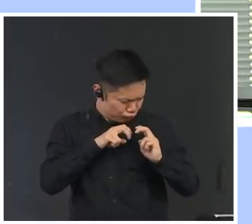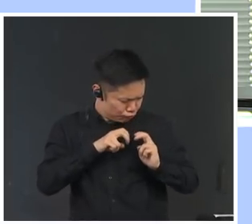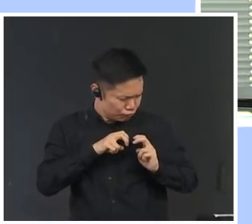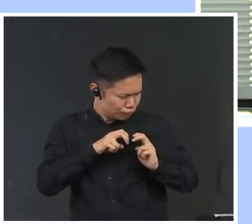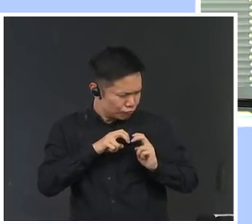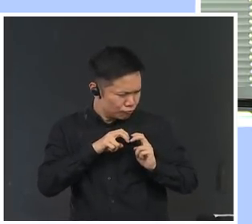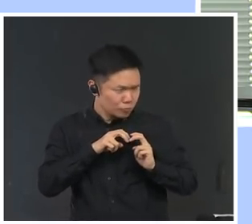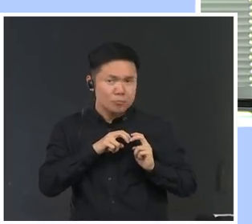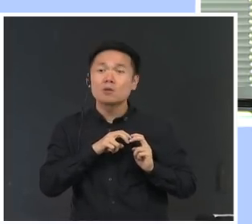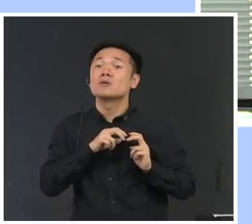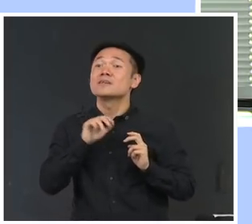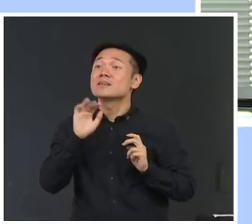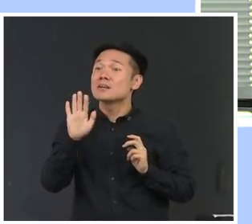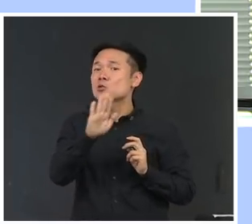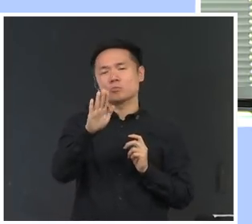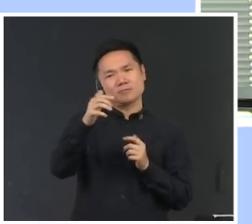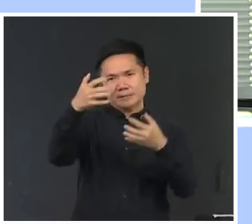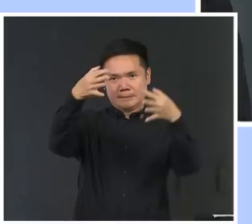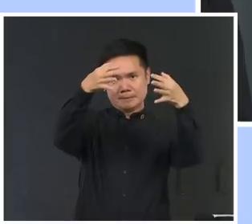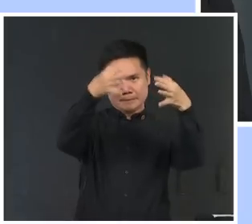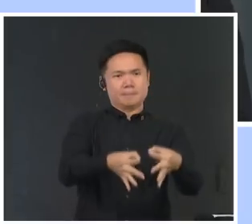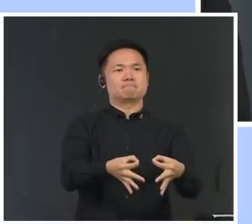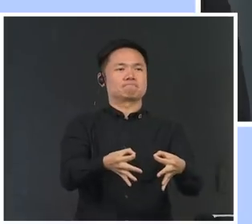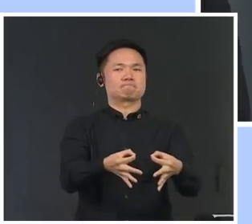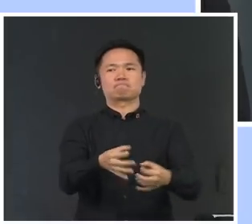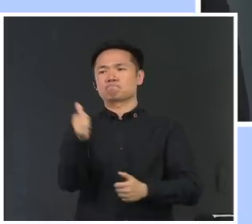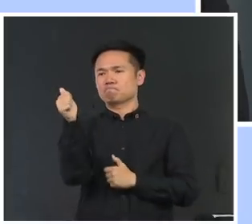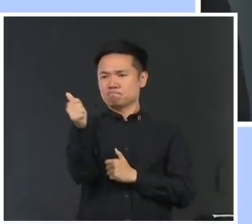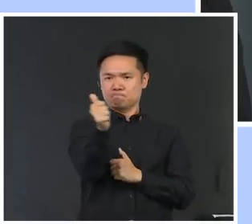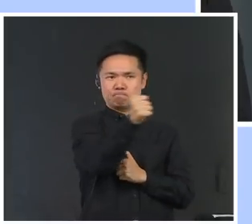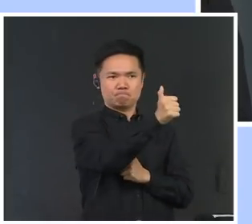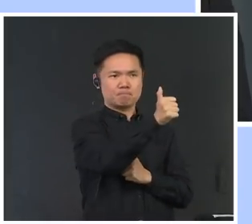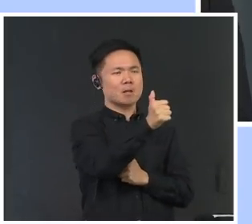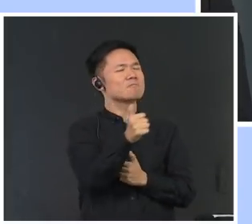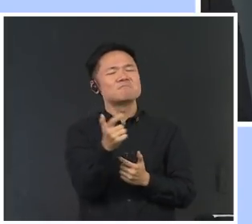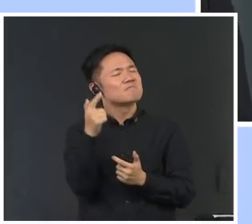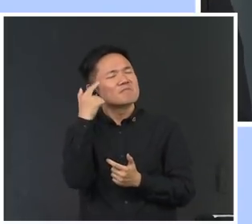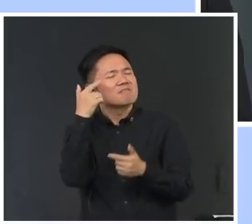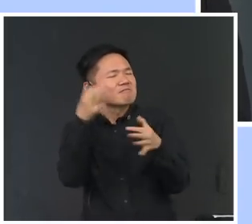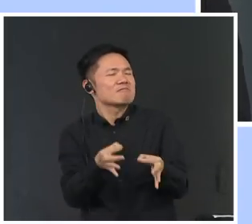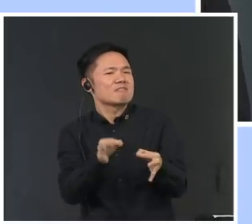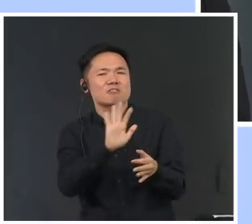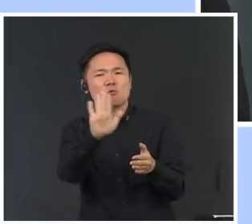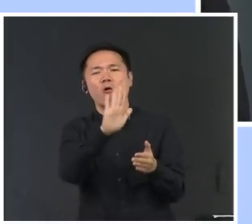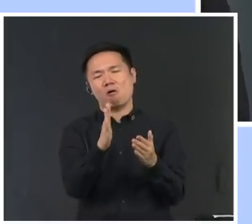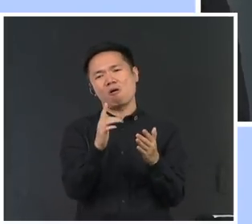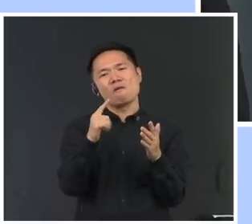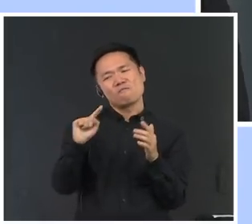You can't ask that question, because you would lose your freedom and independence if you would ask that question to someone else.